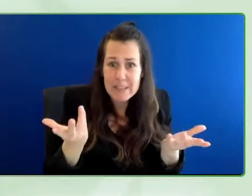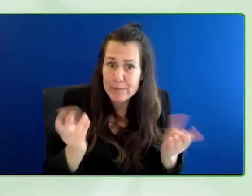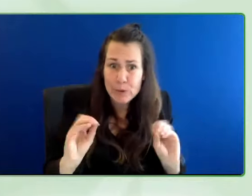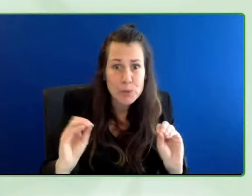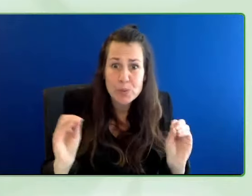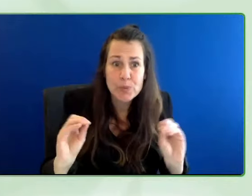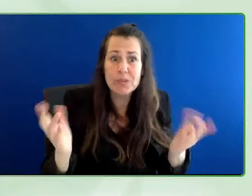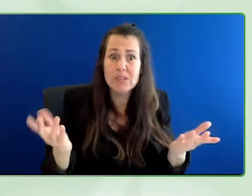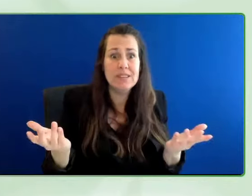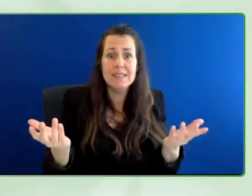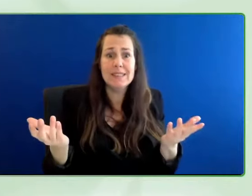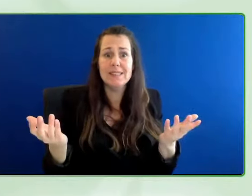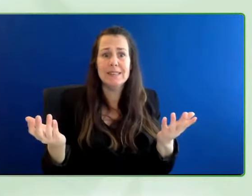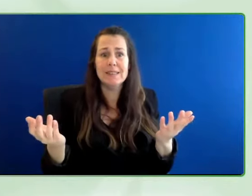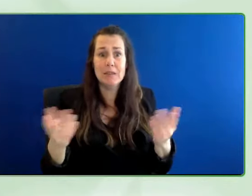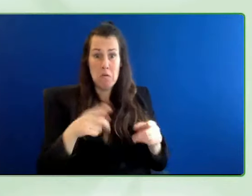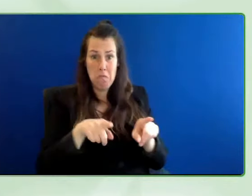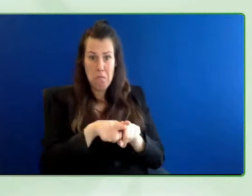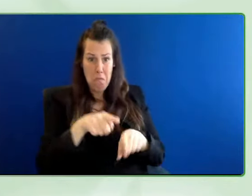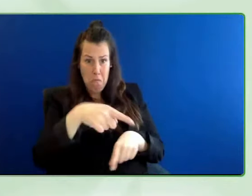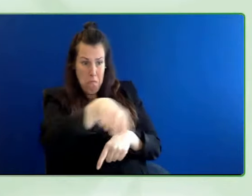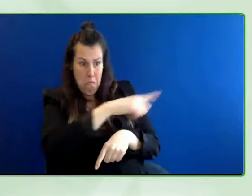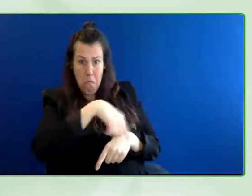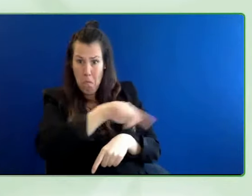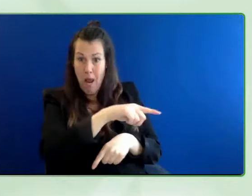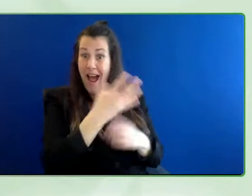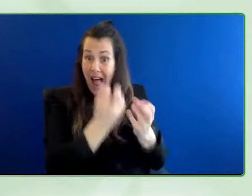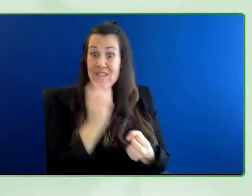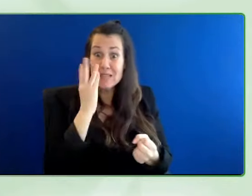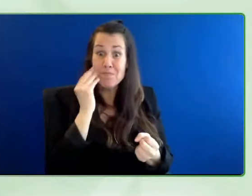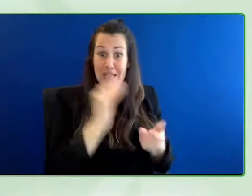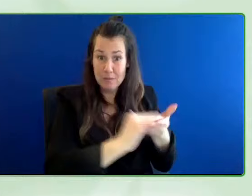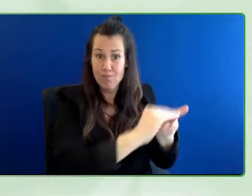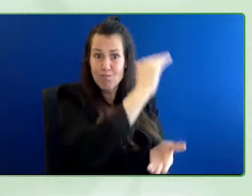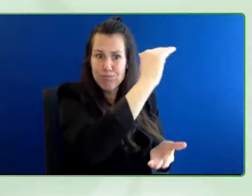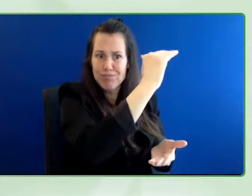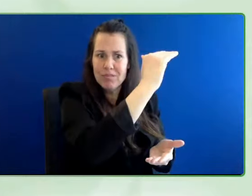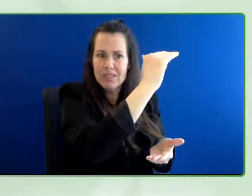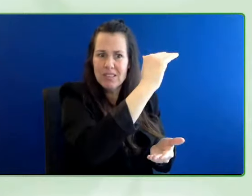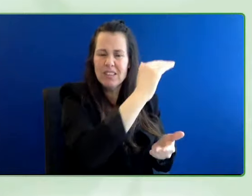May I ask you the same question, what can we do to support your work?